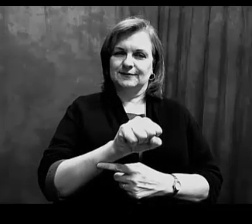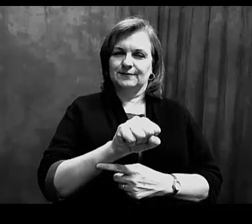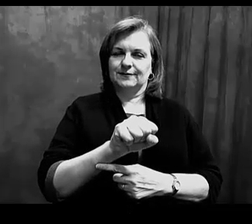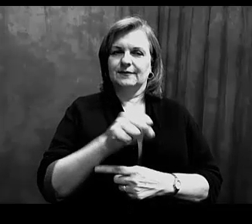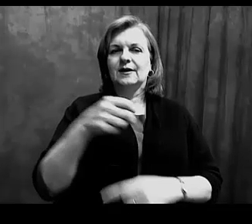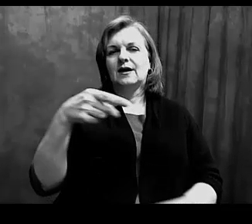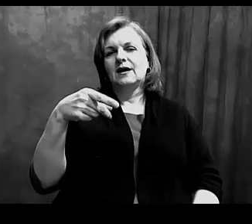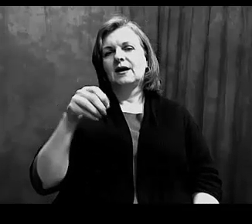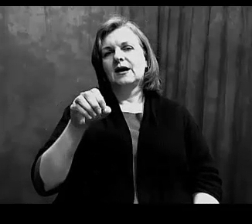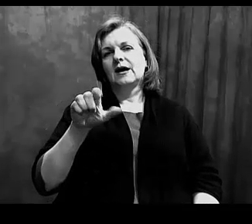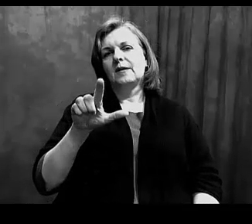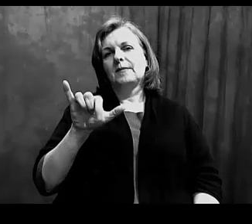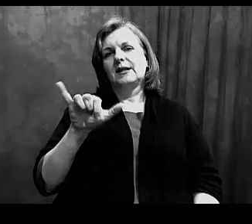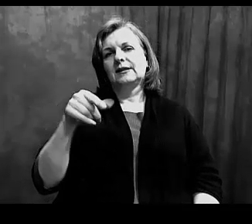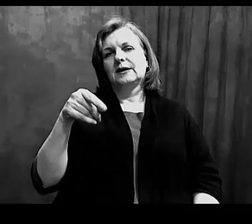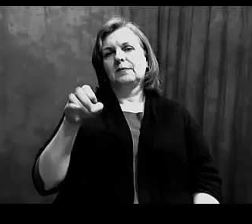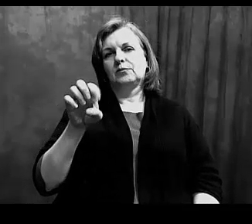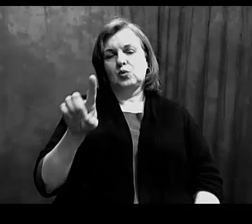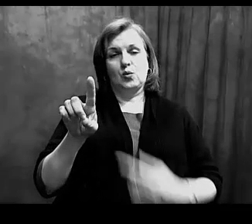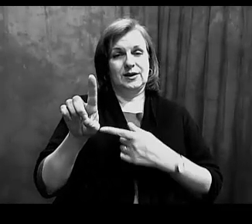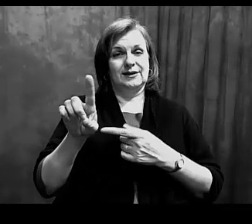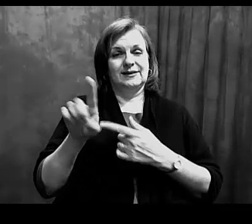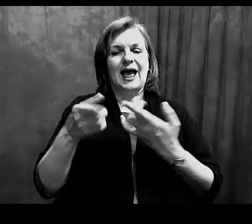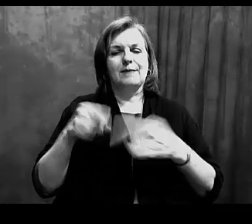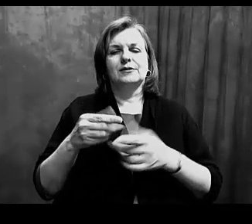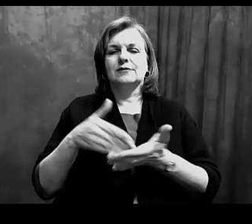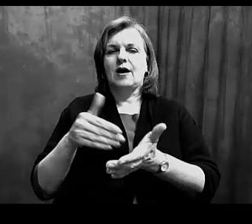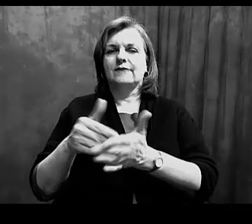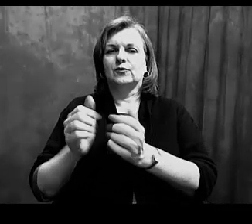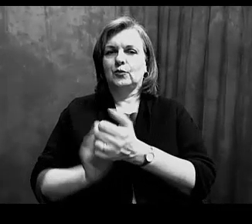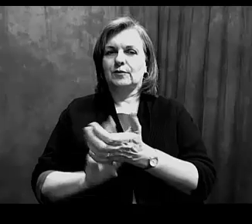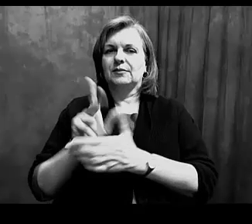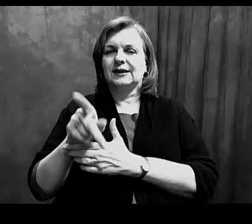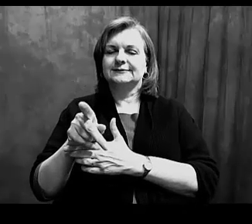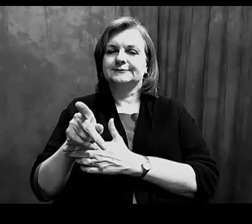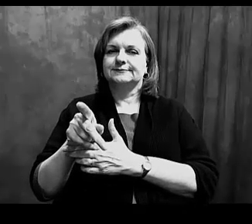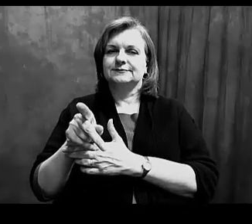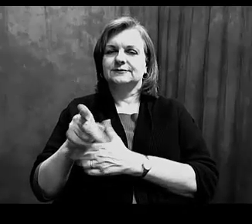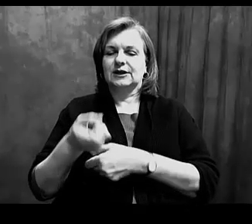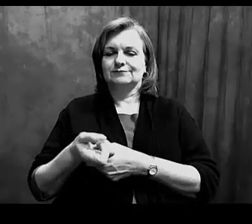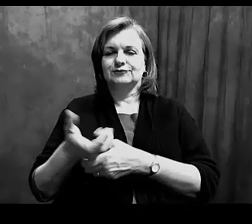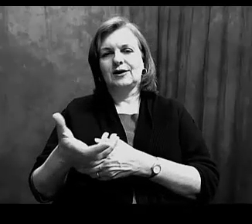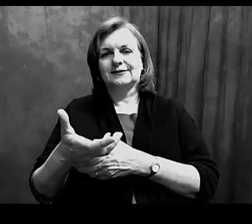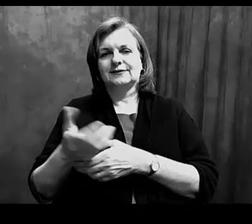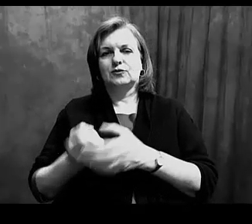polyploid is extremely common in plant species in leads to hybrid plants